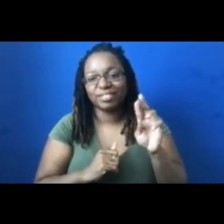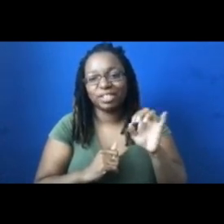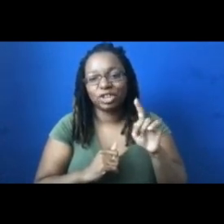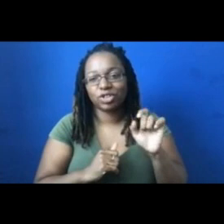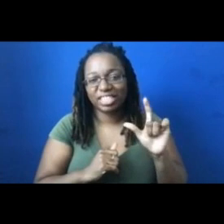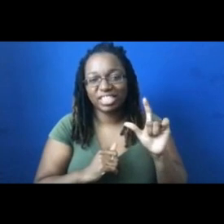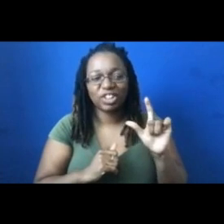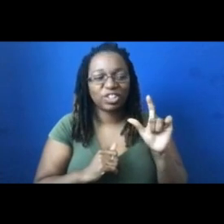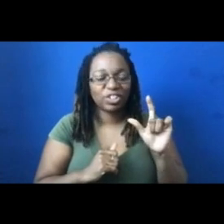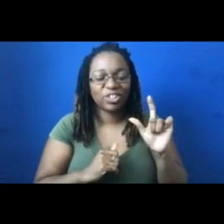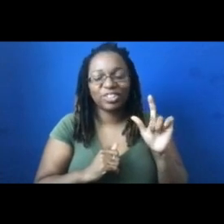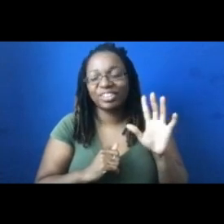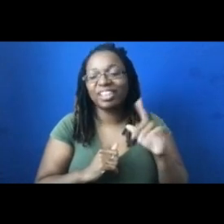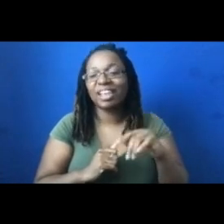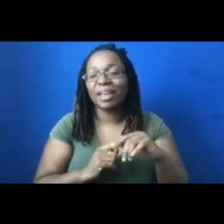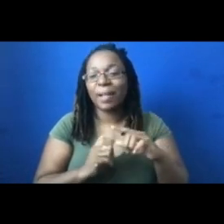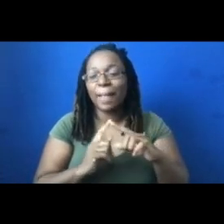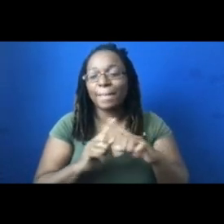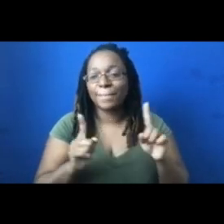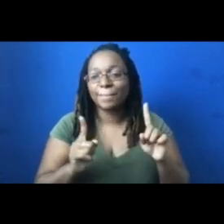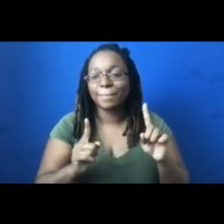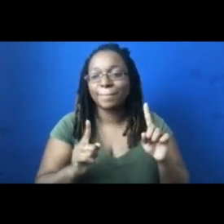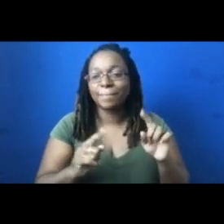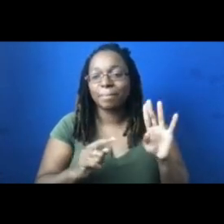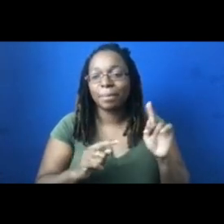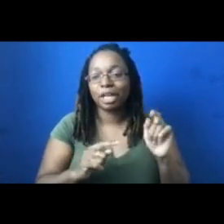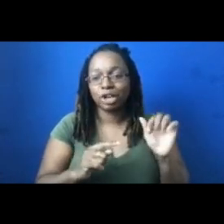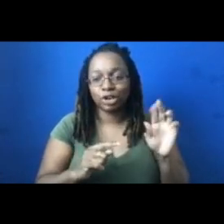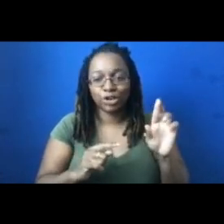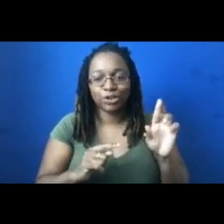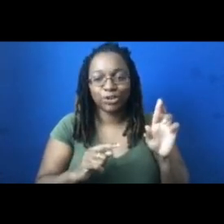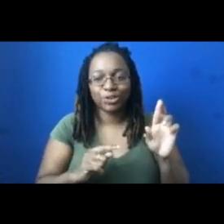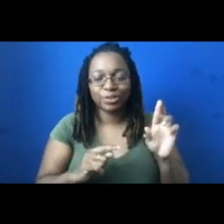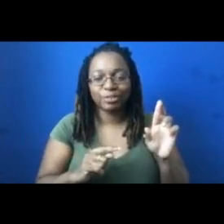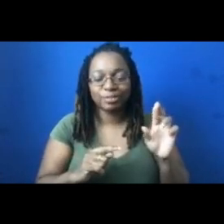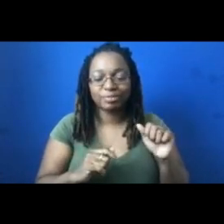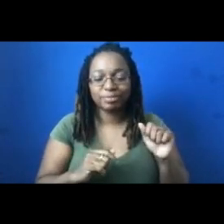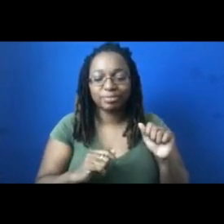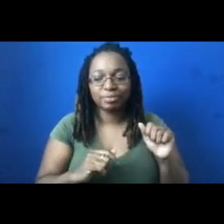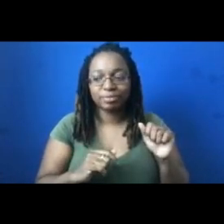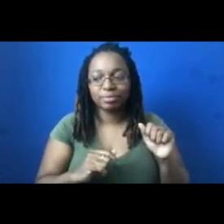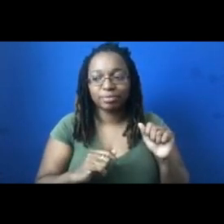name. But we go ahead and Amara. Amara Davis: Krystal Butler.